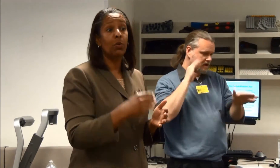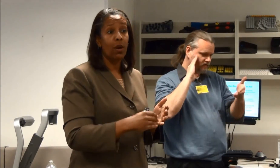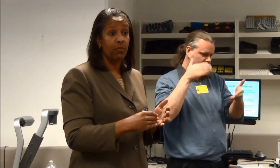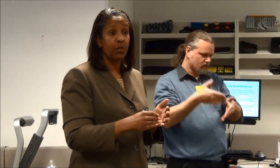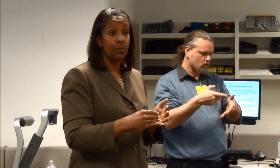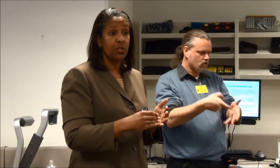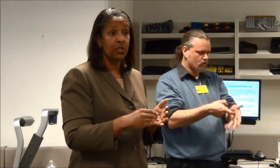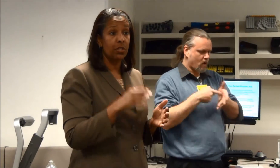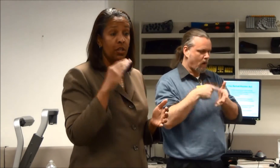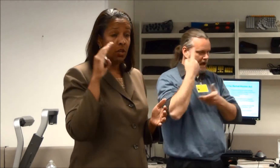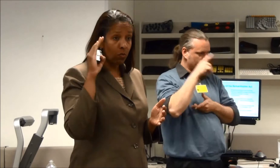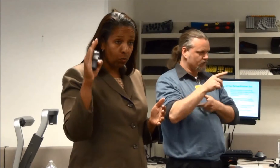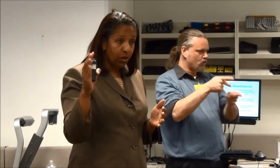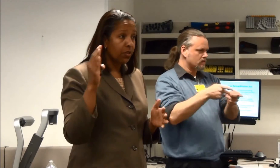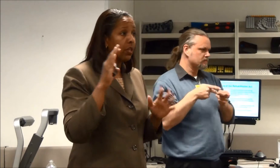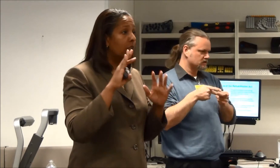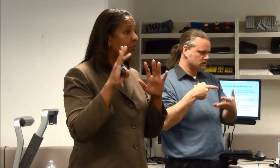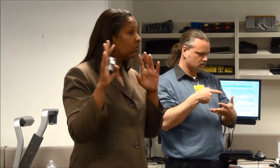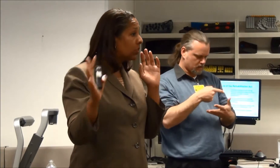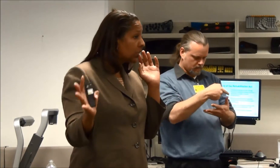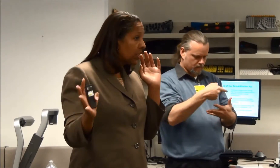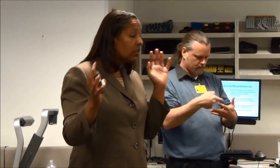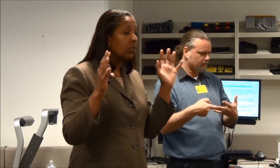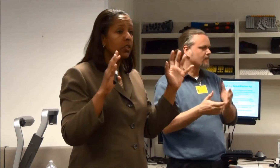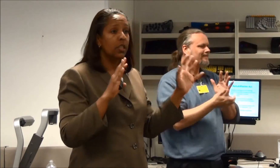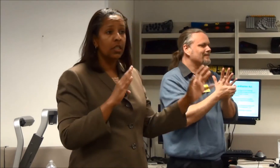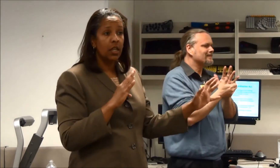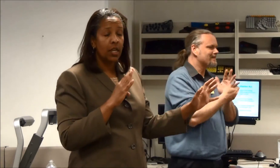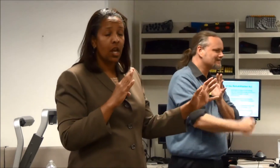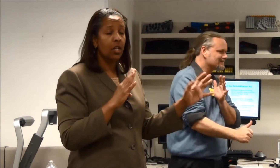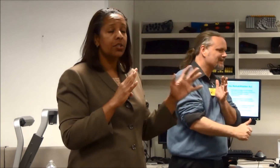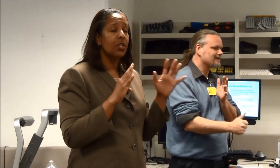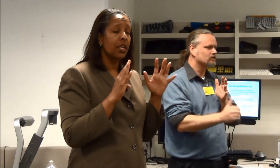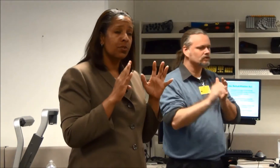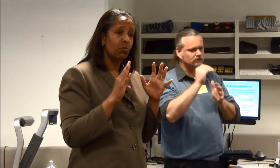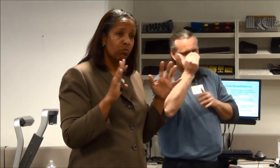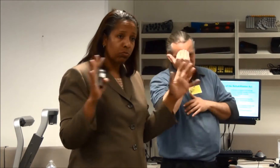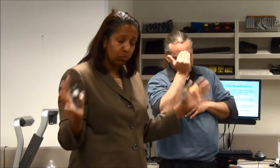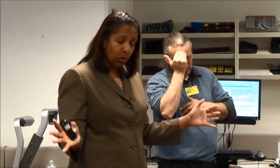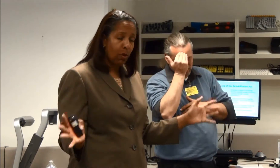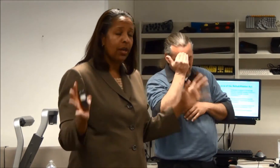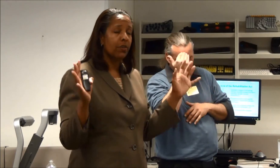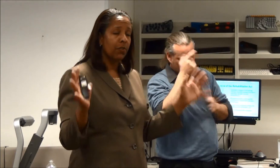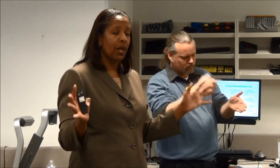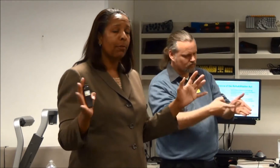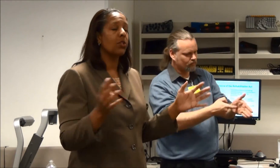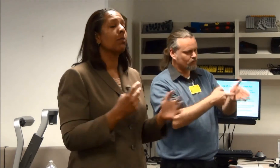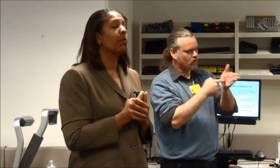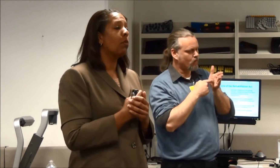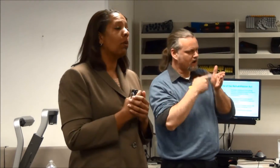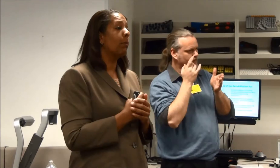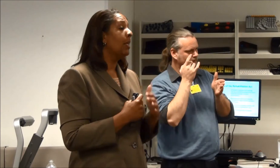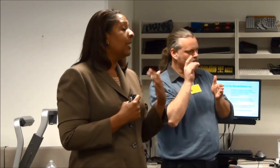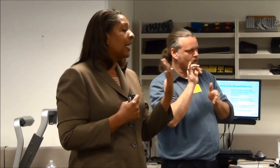What are the skills and knowledge that is required for that person to perform?